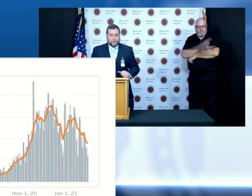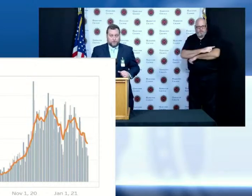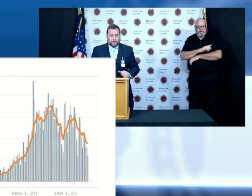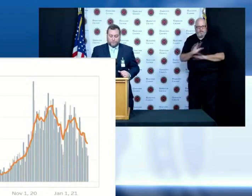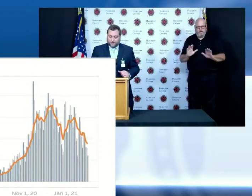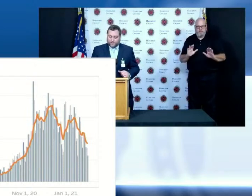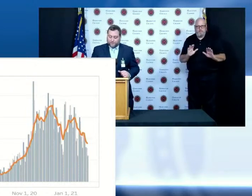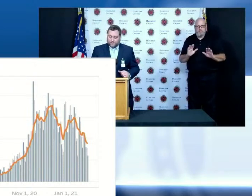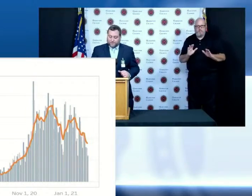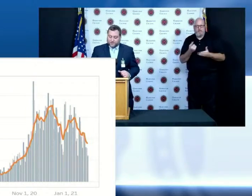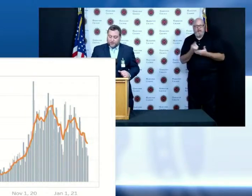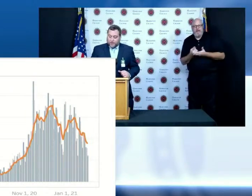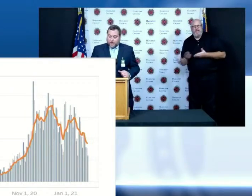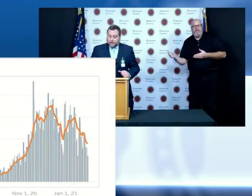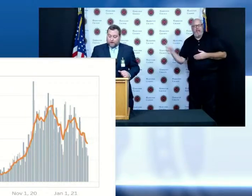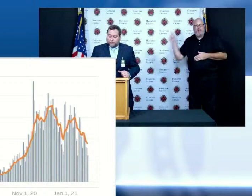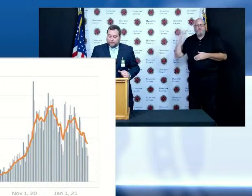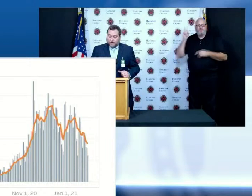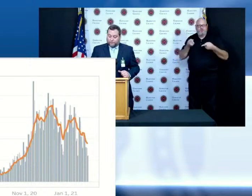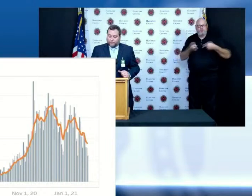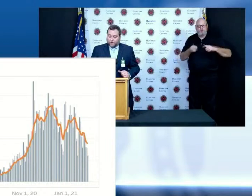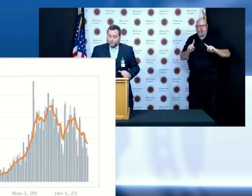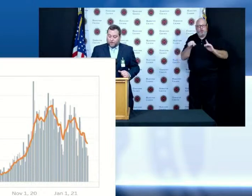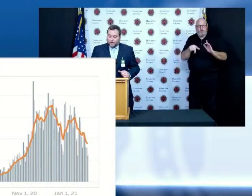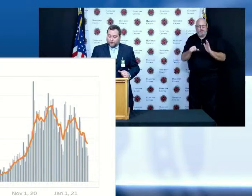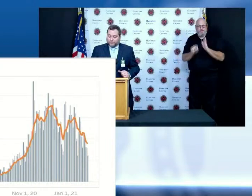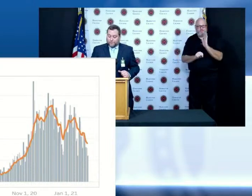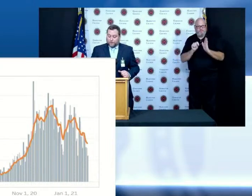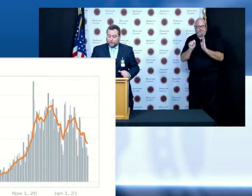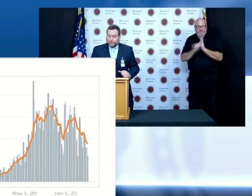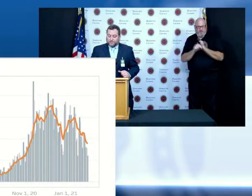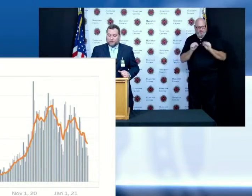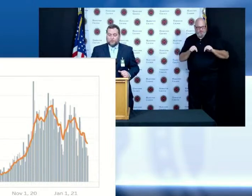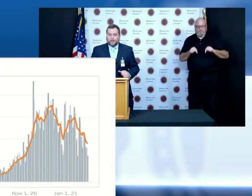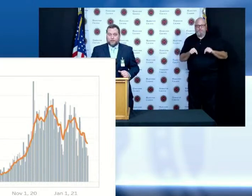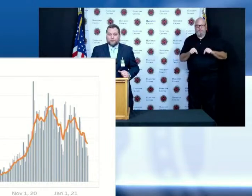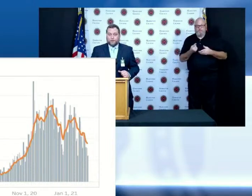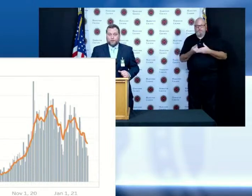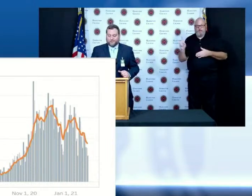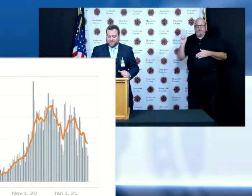very careful so we don't continue to see spikes within our community while we wait for more of